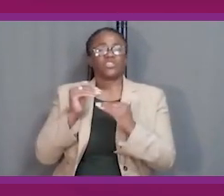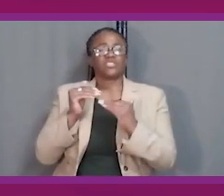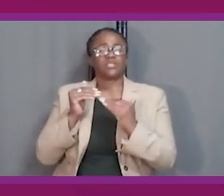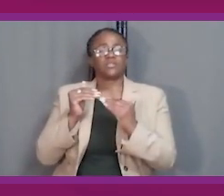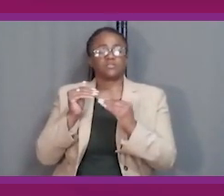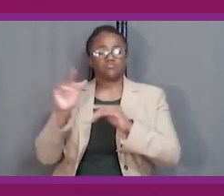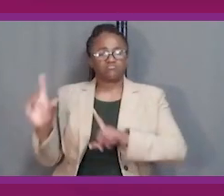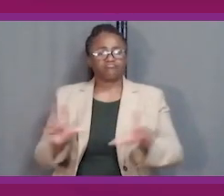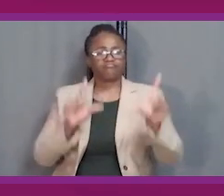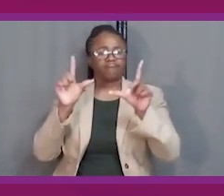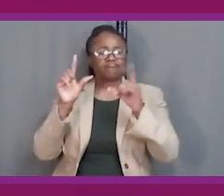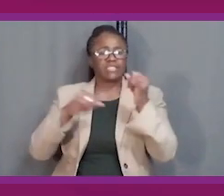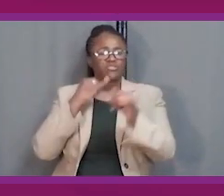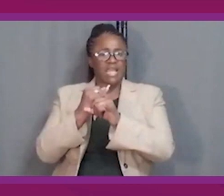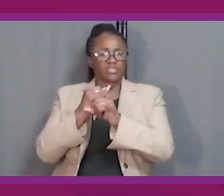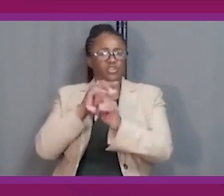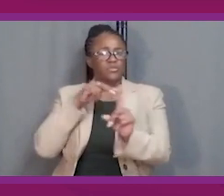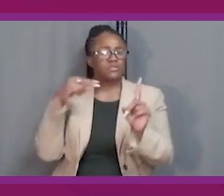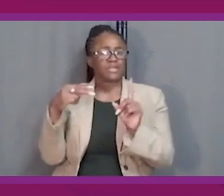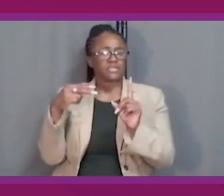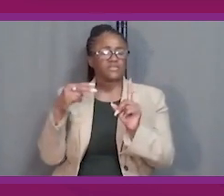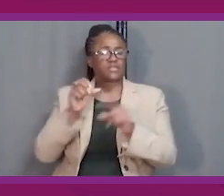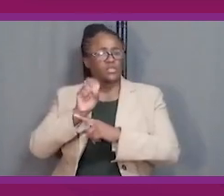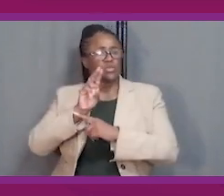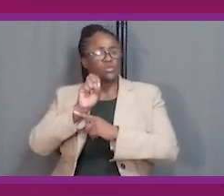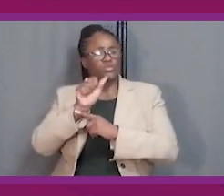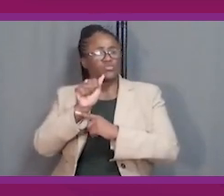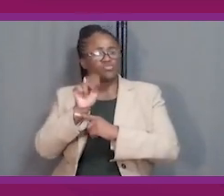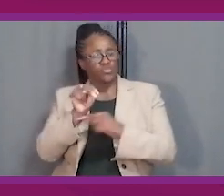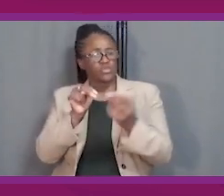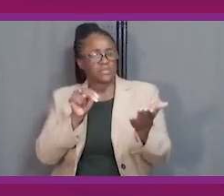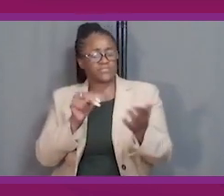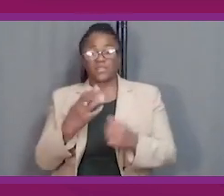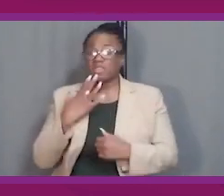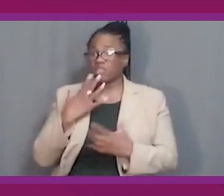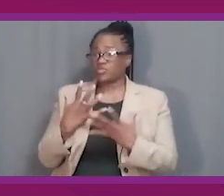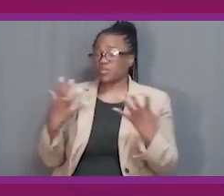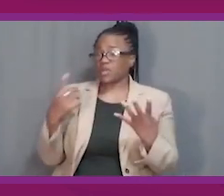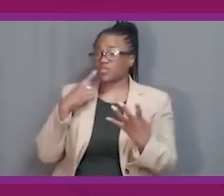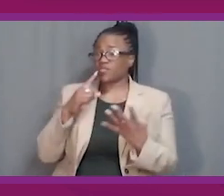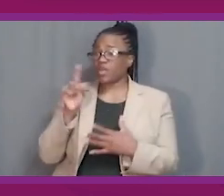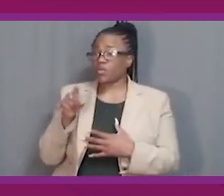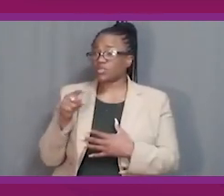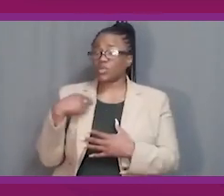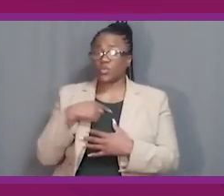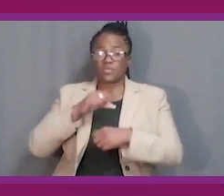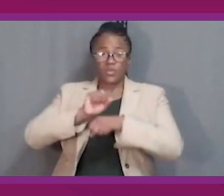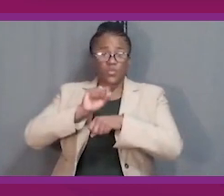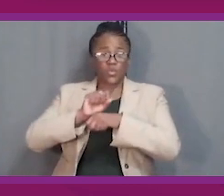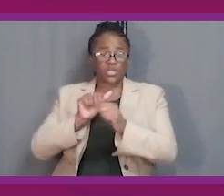question. We have been working with disabled women for over 40 years and what we are doing is to try